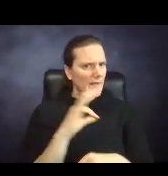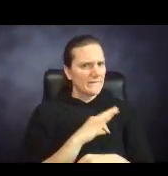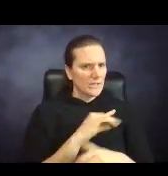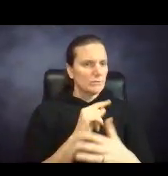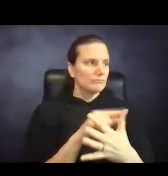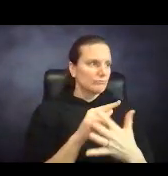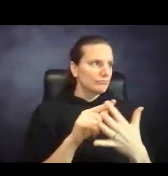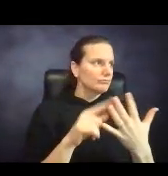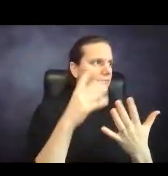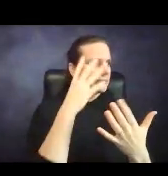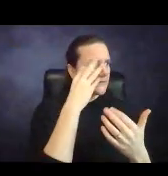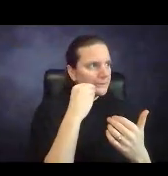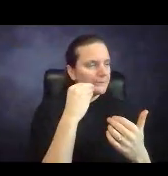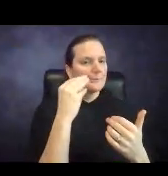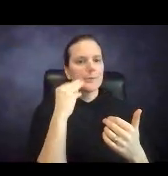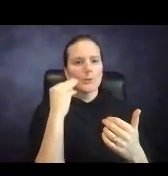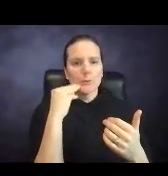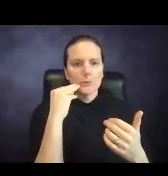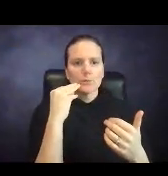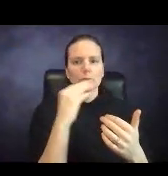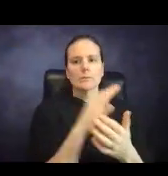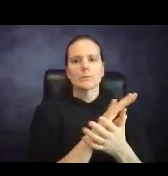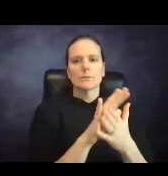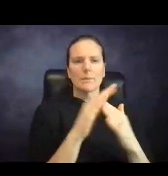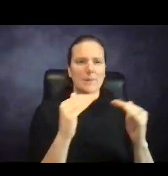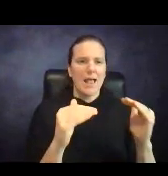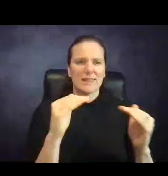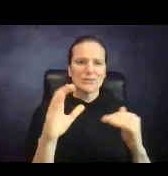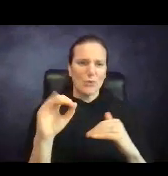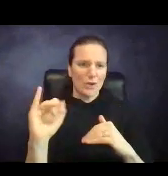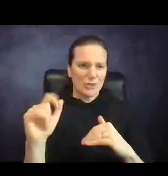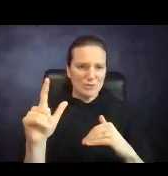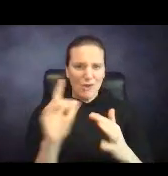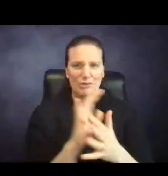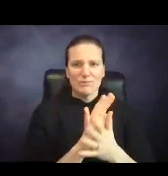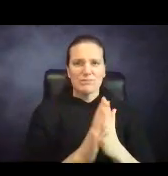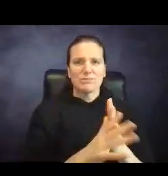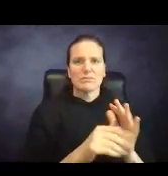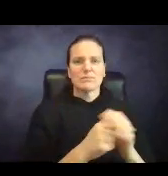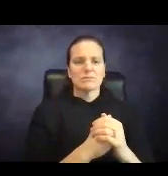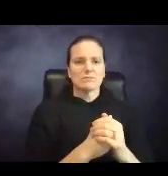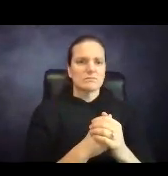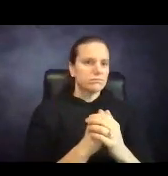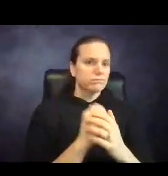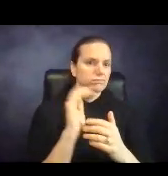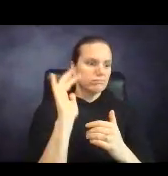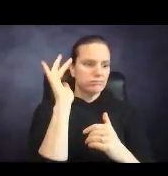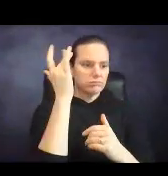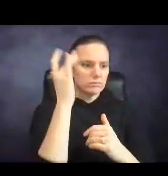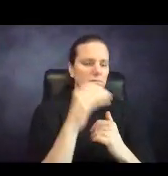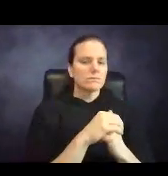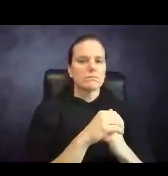Sleep, mood balancing, cortisol, irritability, intolerance can happen when you